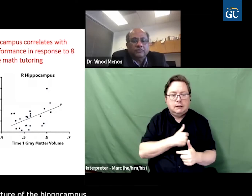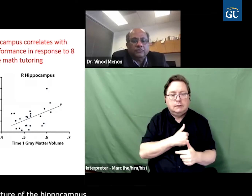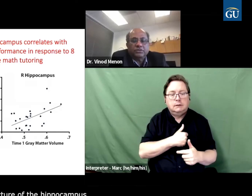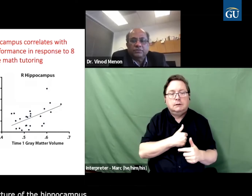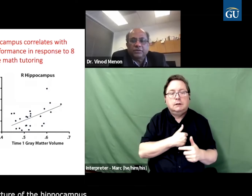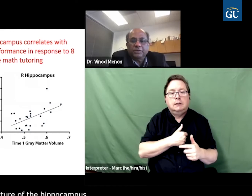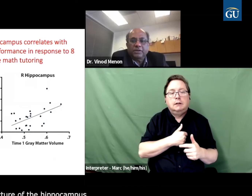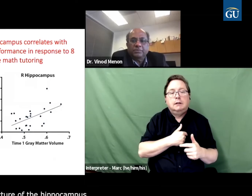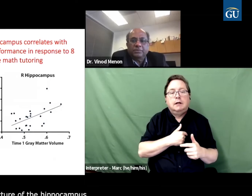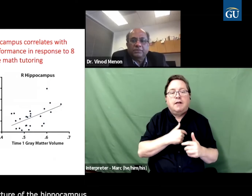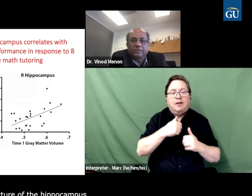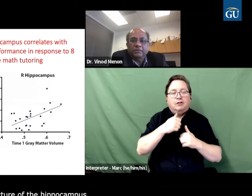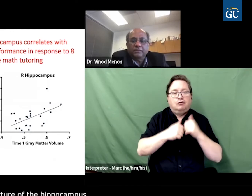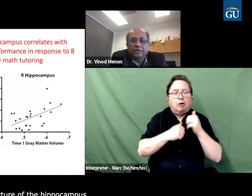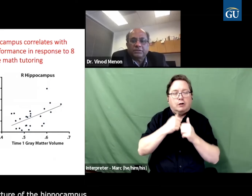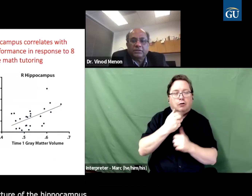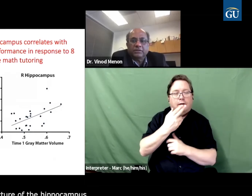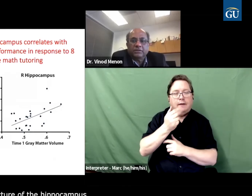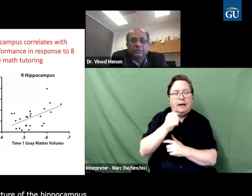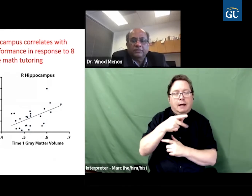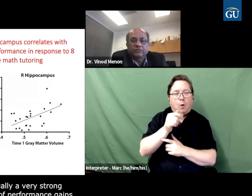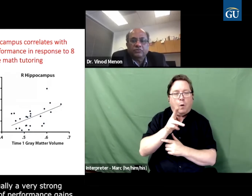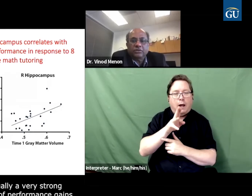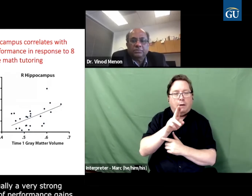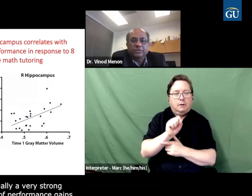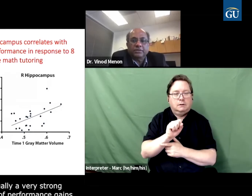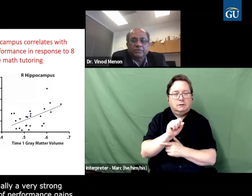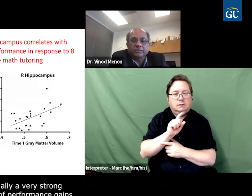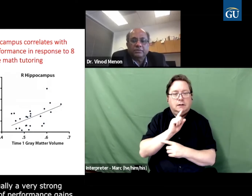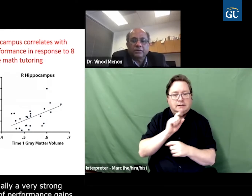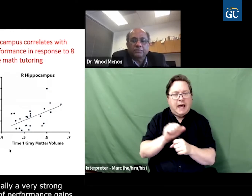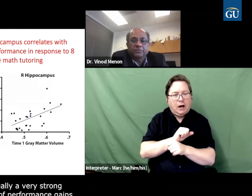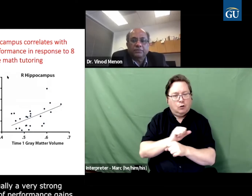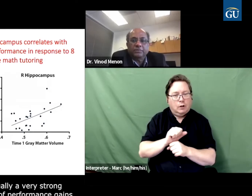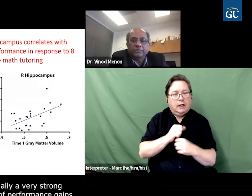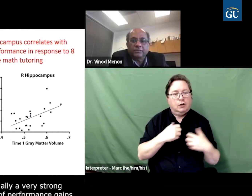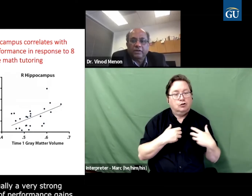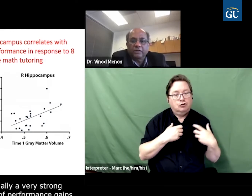the hip the structure of the hippocampus